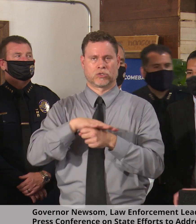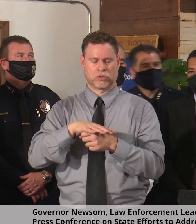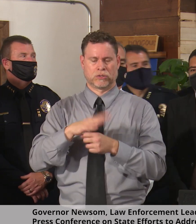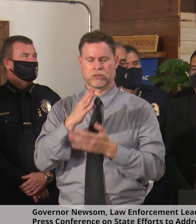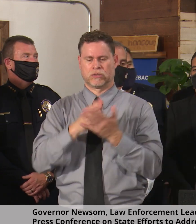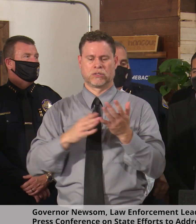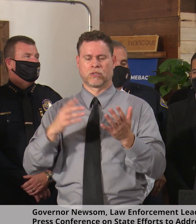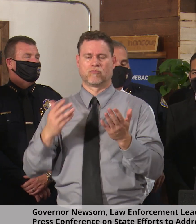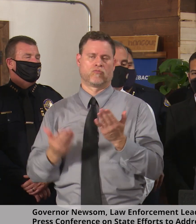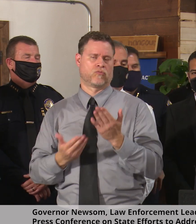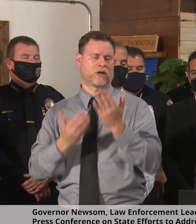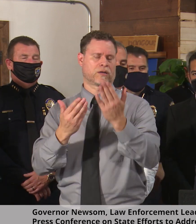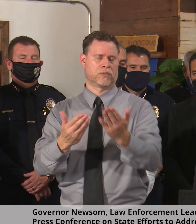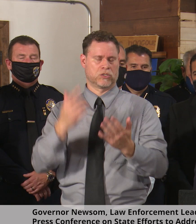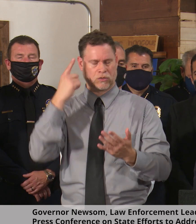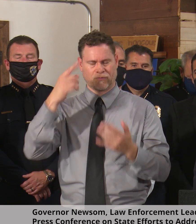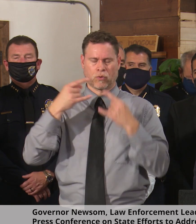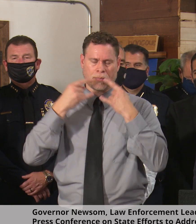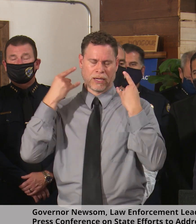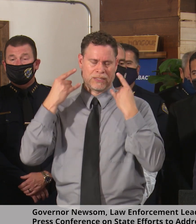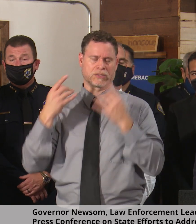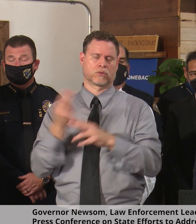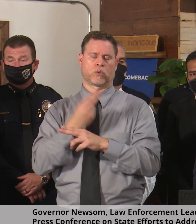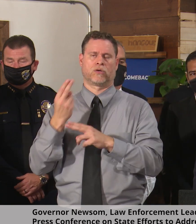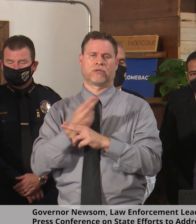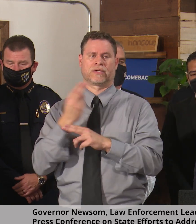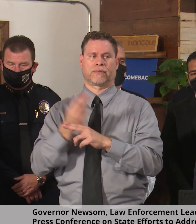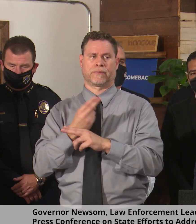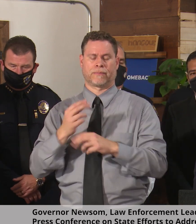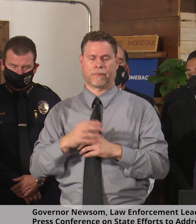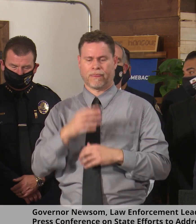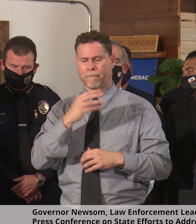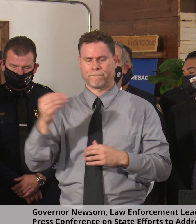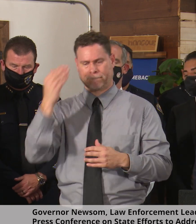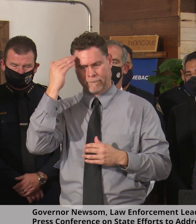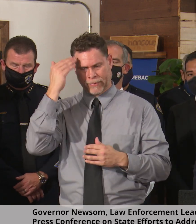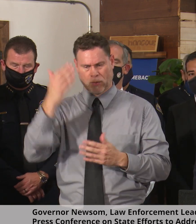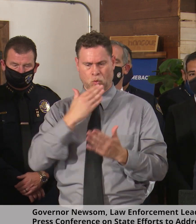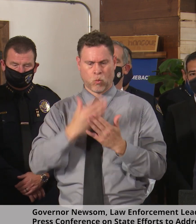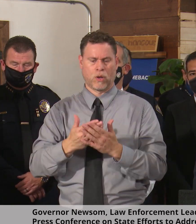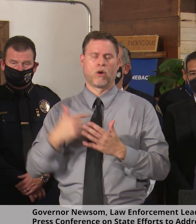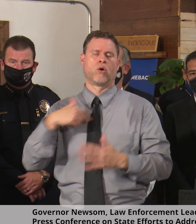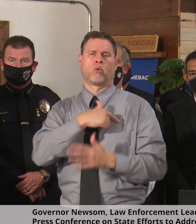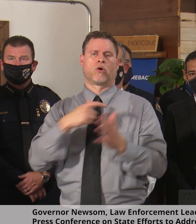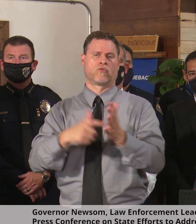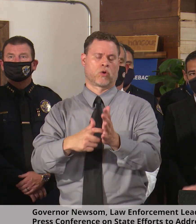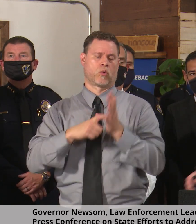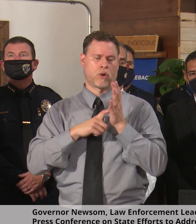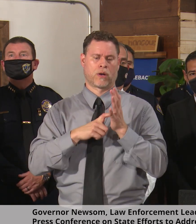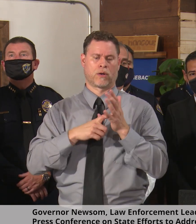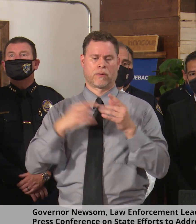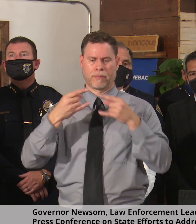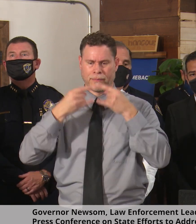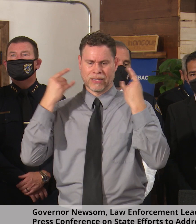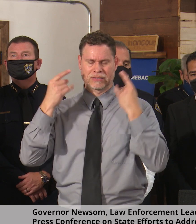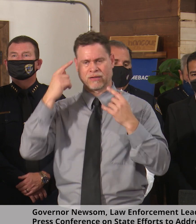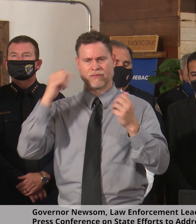recommendation for mask wearing and as you know well we are requiring masking for all of our